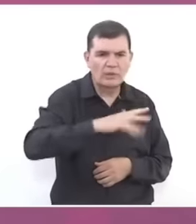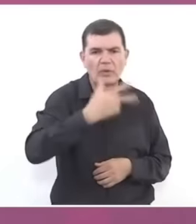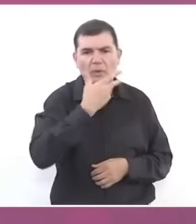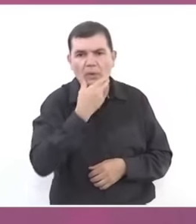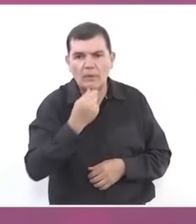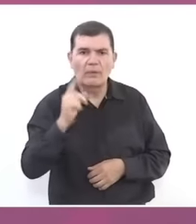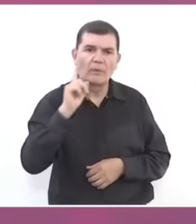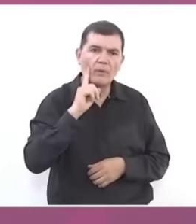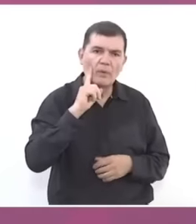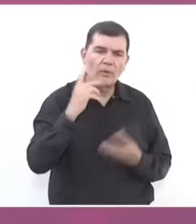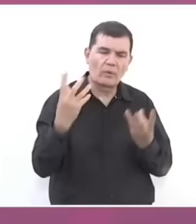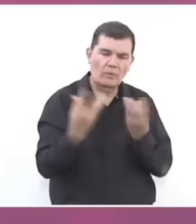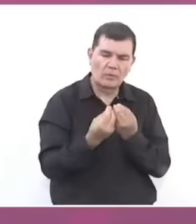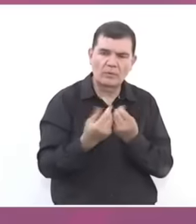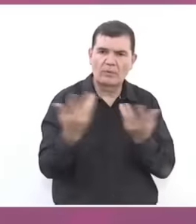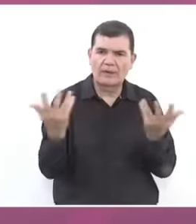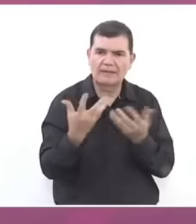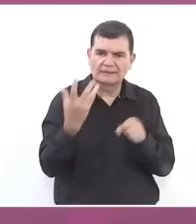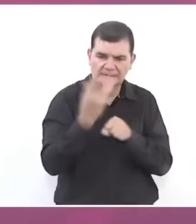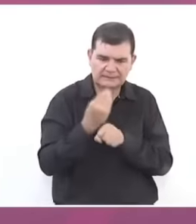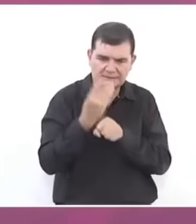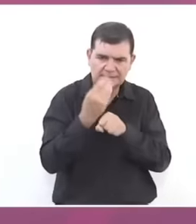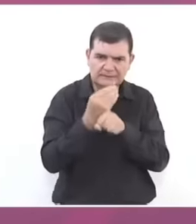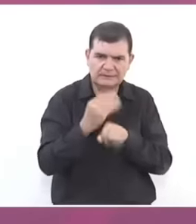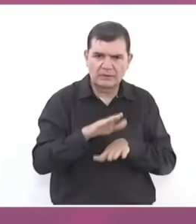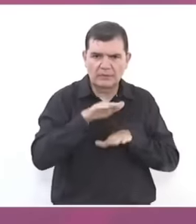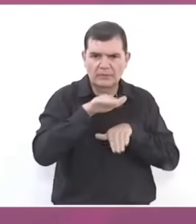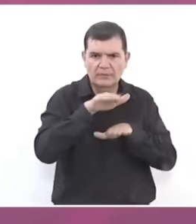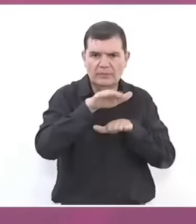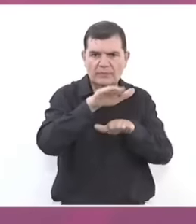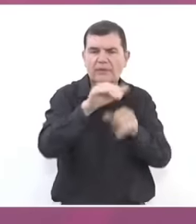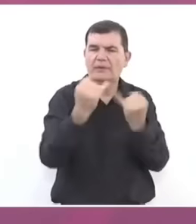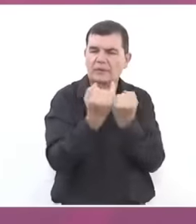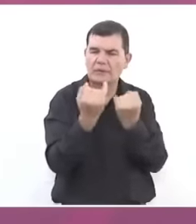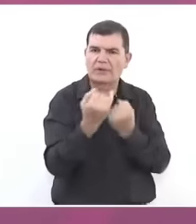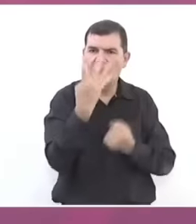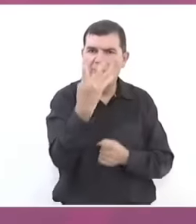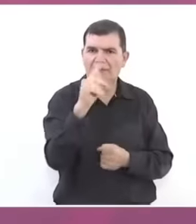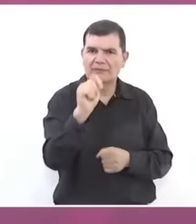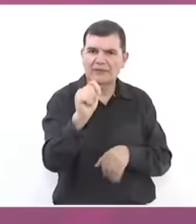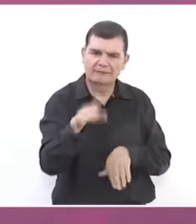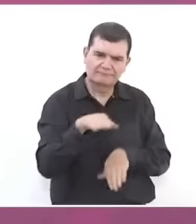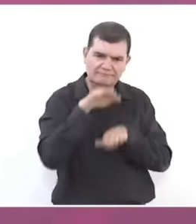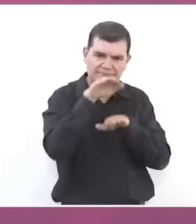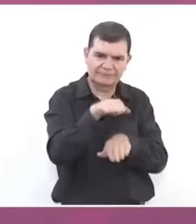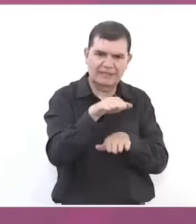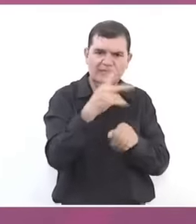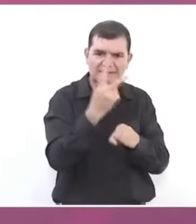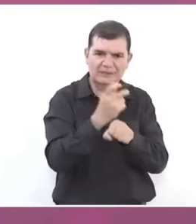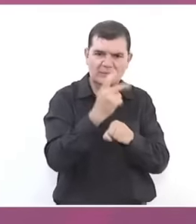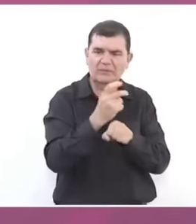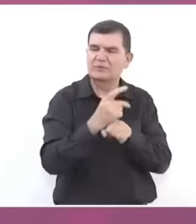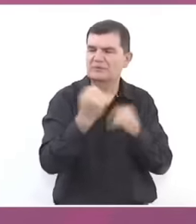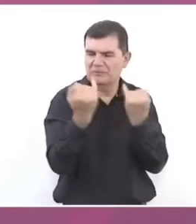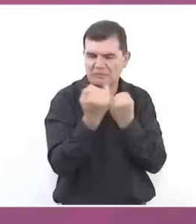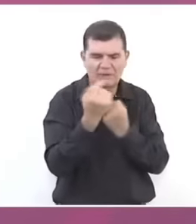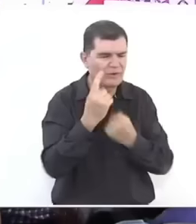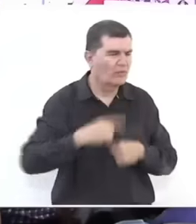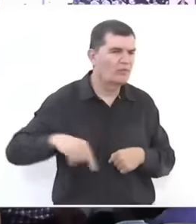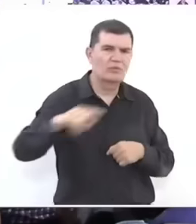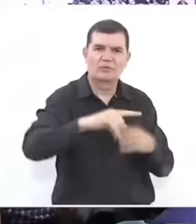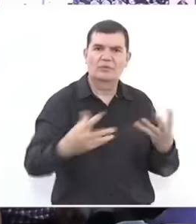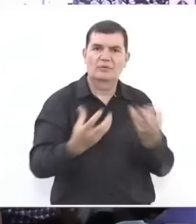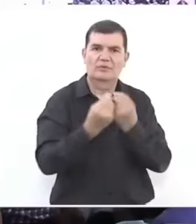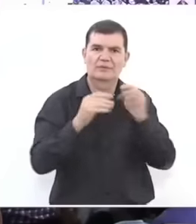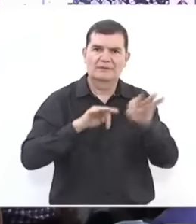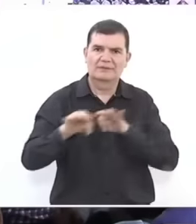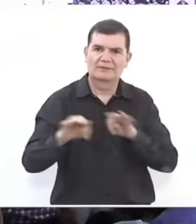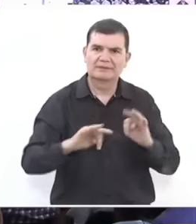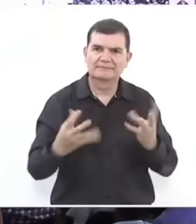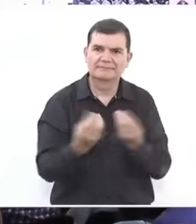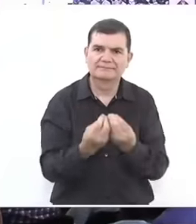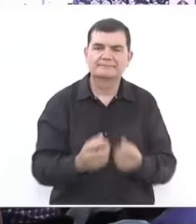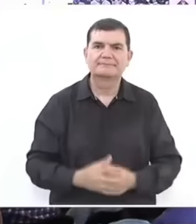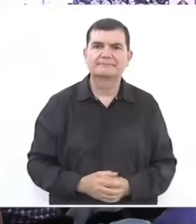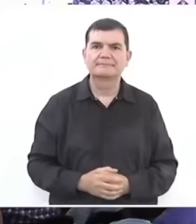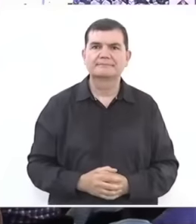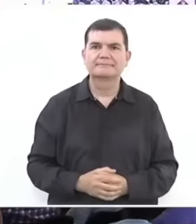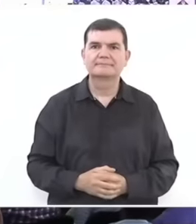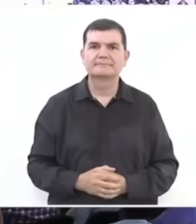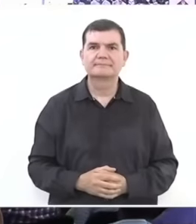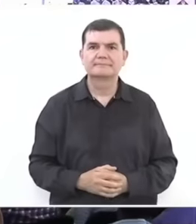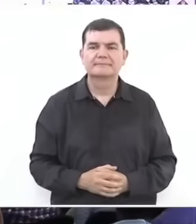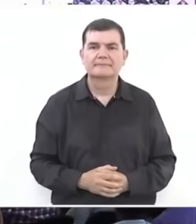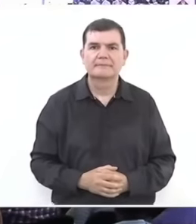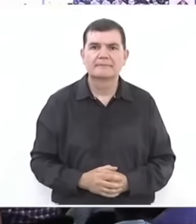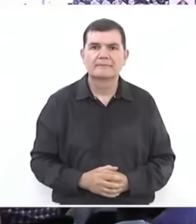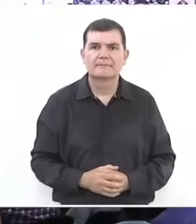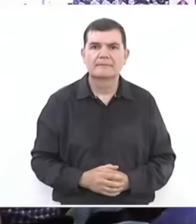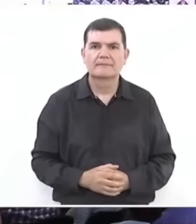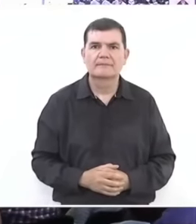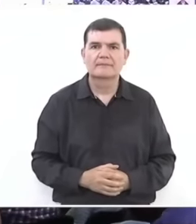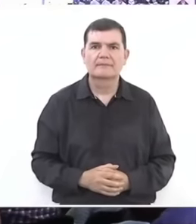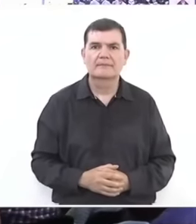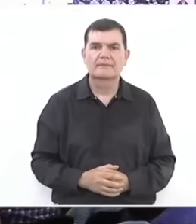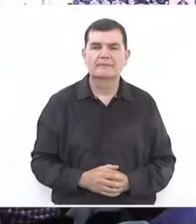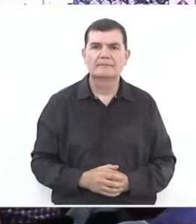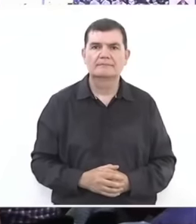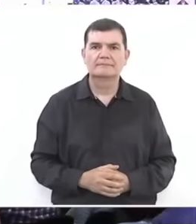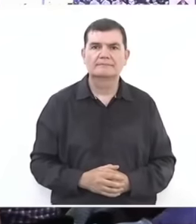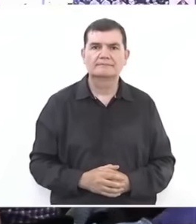build the second floor of this fourth transformation of the public life of Mexico